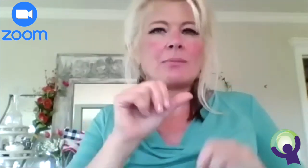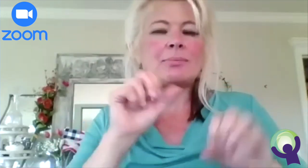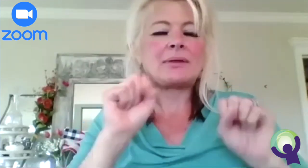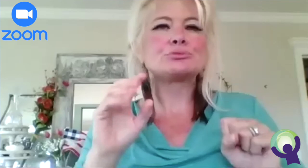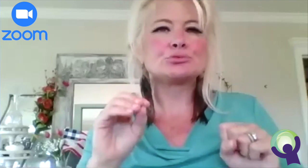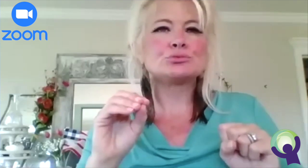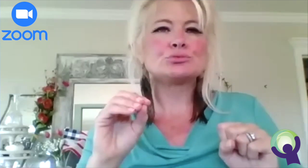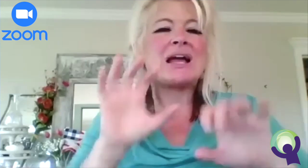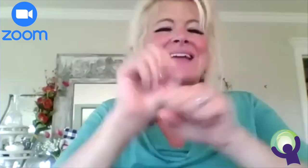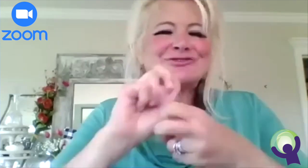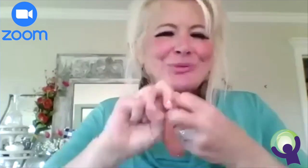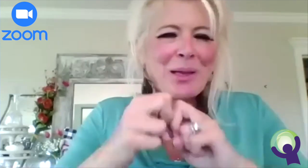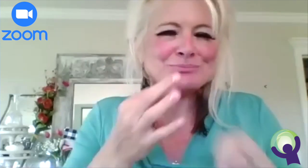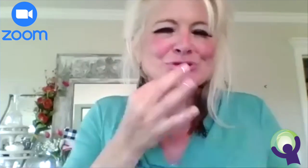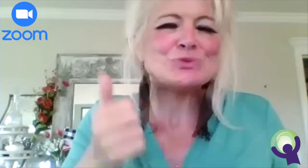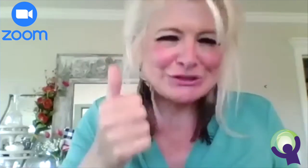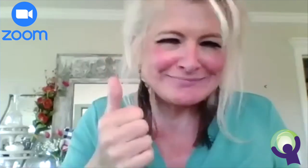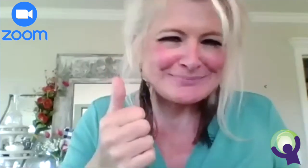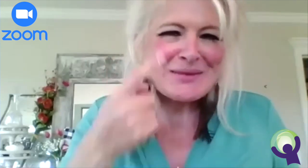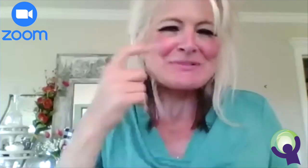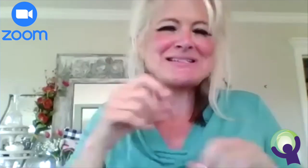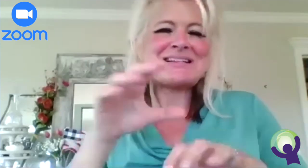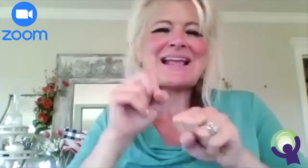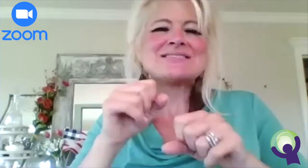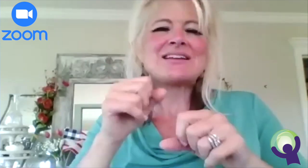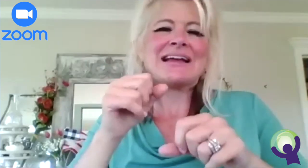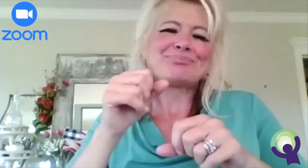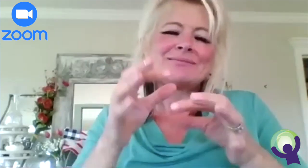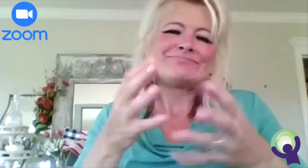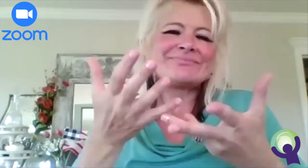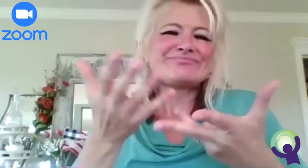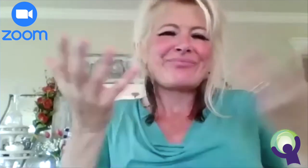because of the guilt they they didn't catch the problem